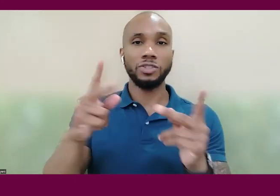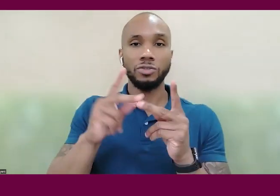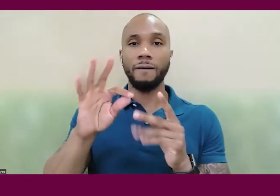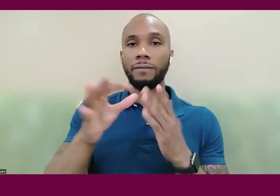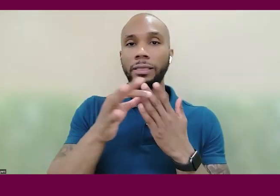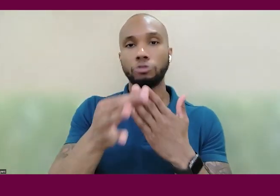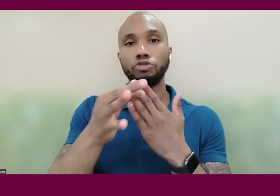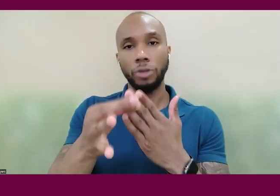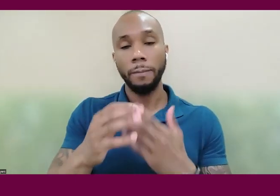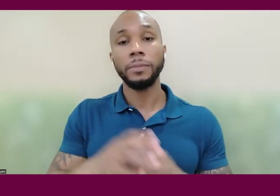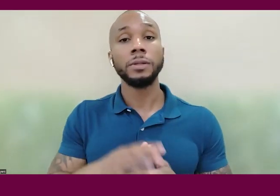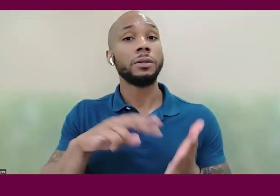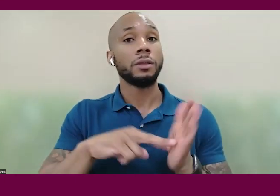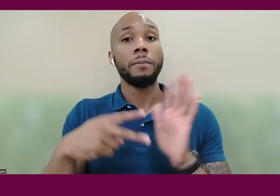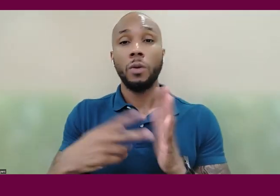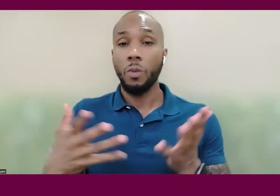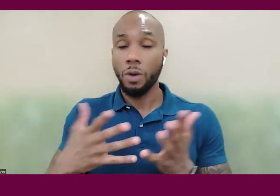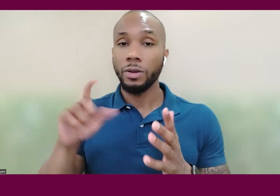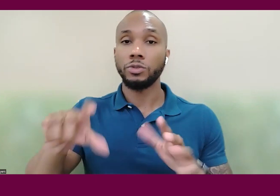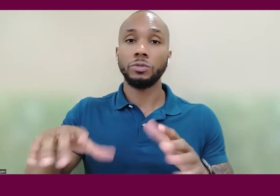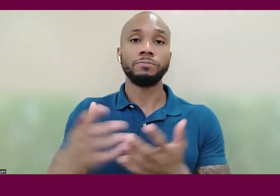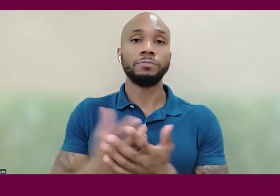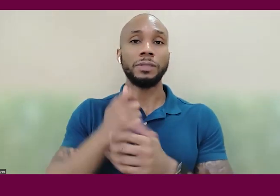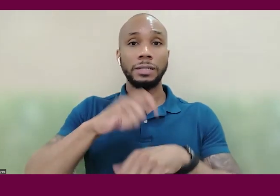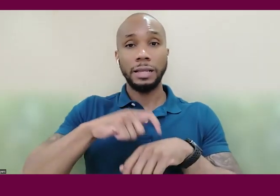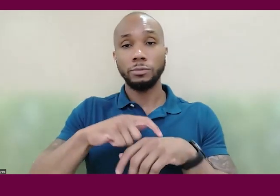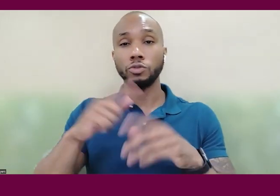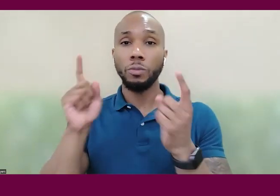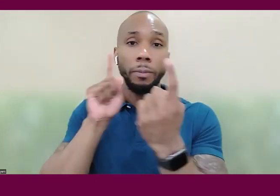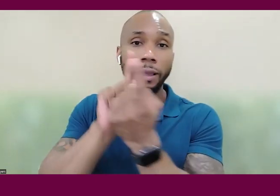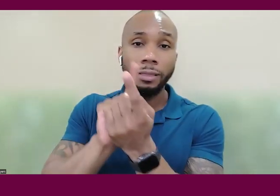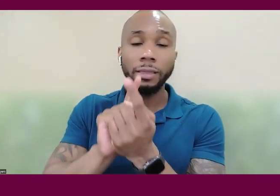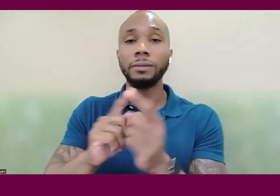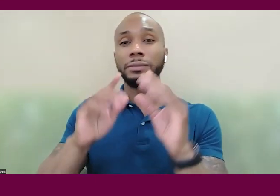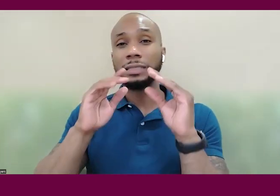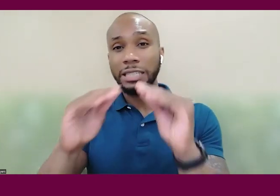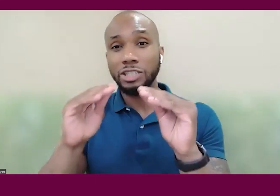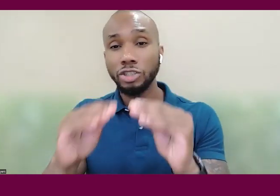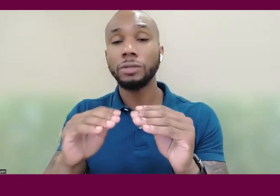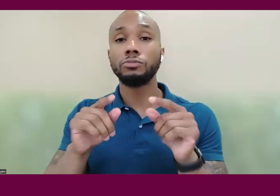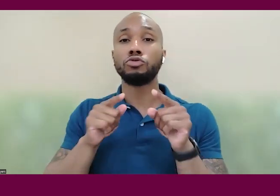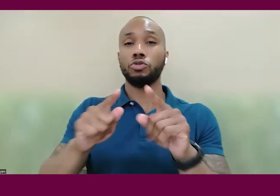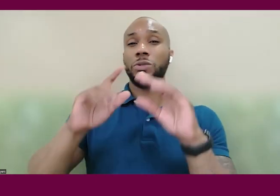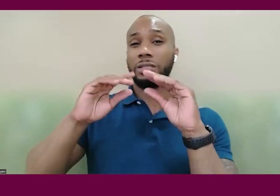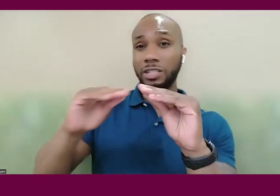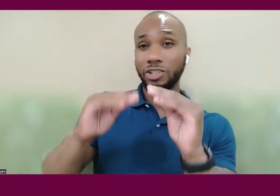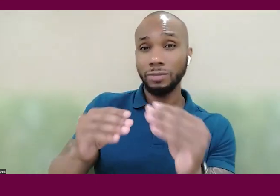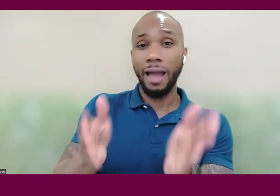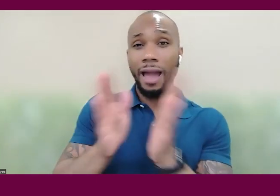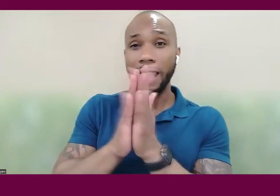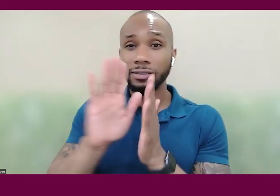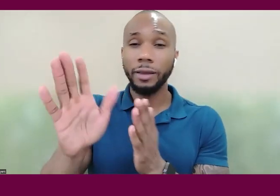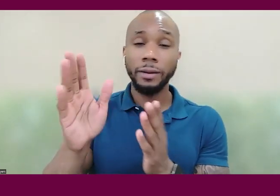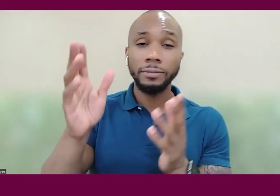That means that you have to take the time, meet them, teach them. As you're teaching them, get their input on what they're learning.